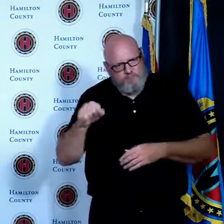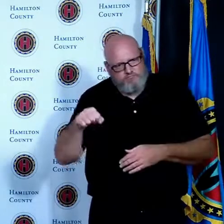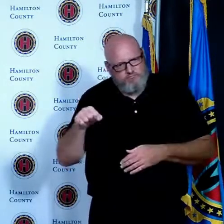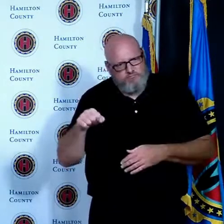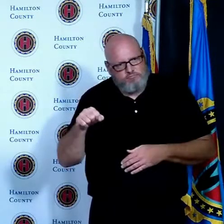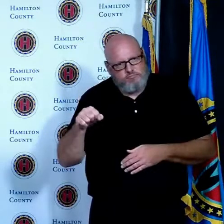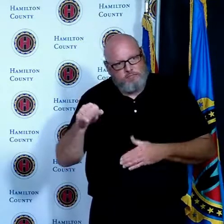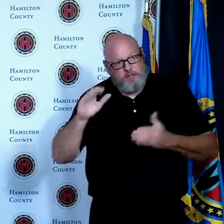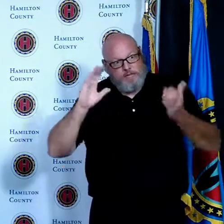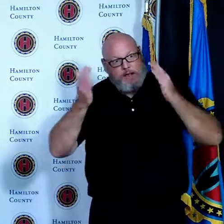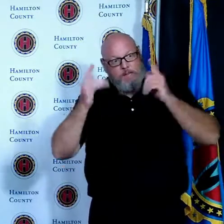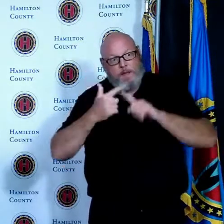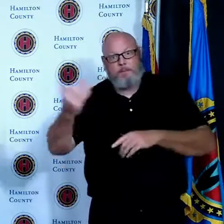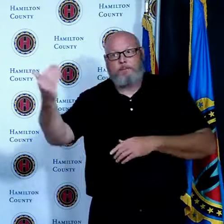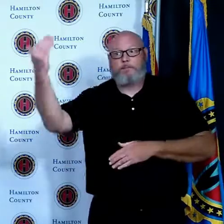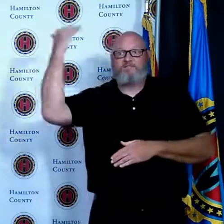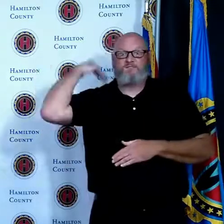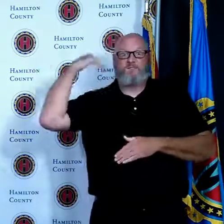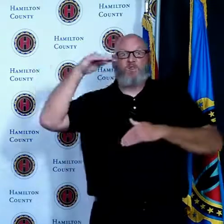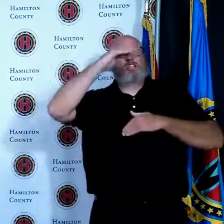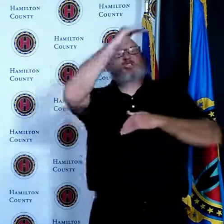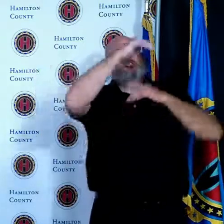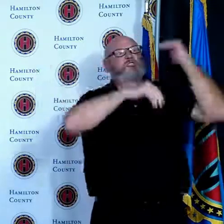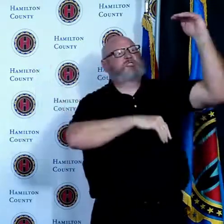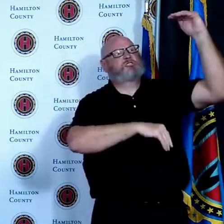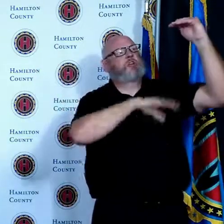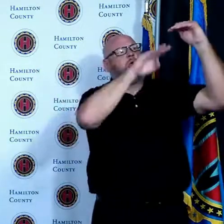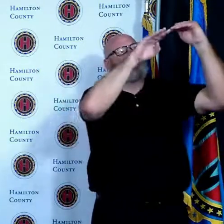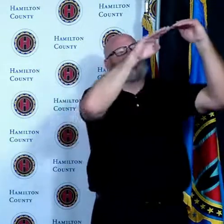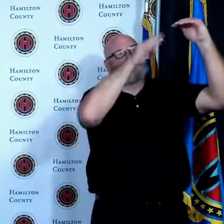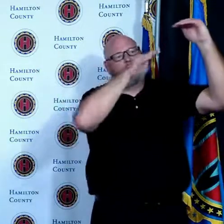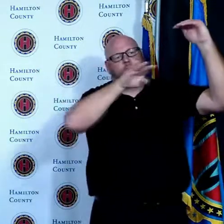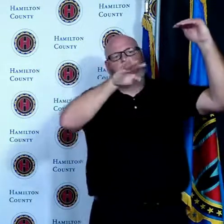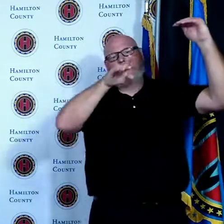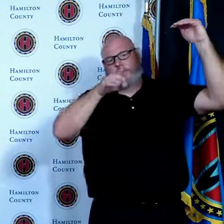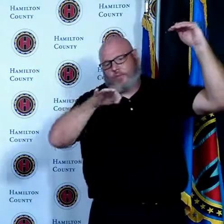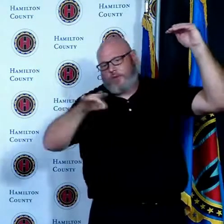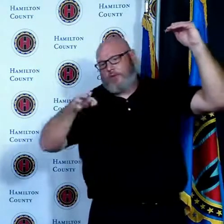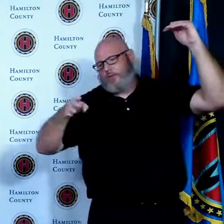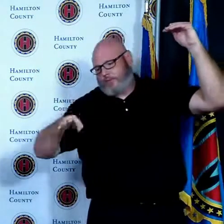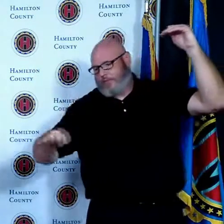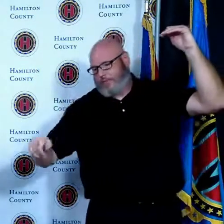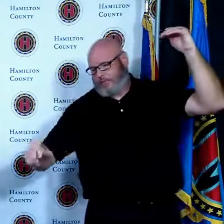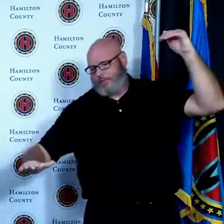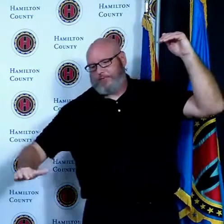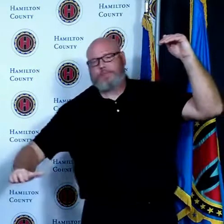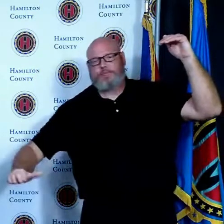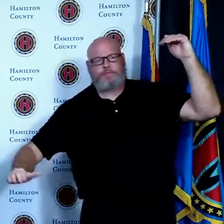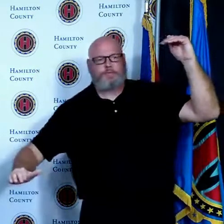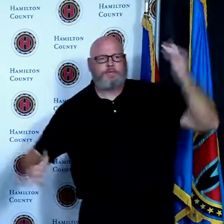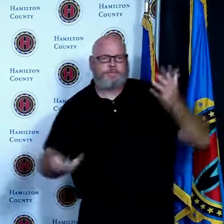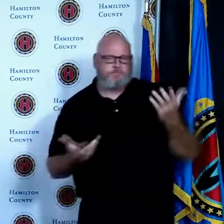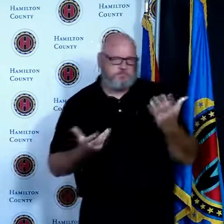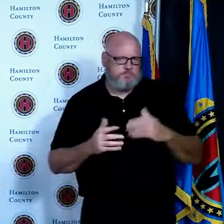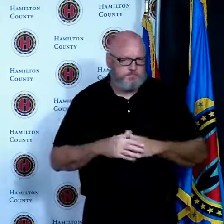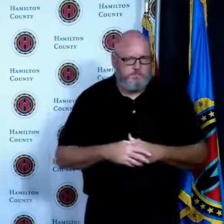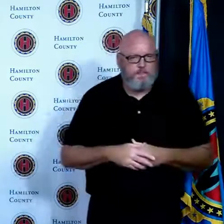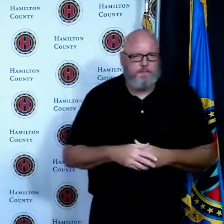tend to be a lagging or a delayed indicator so we'll continue to watch those closely the reproductive number for the county